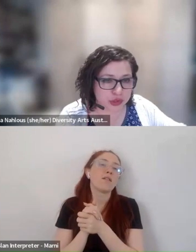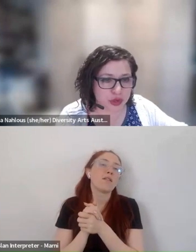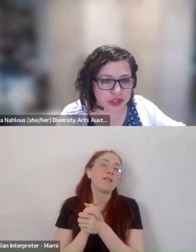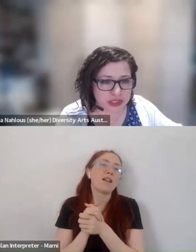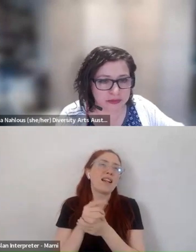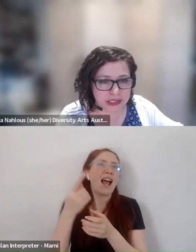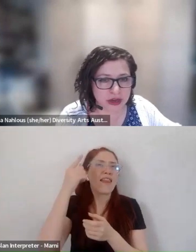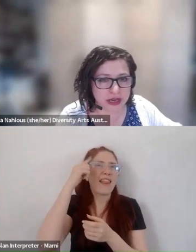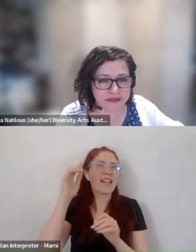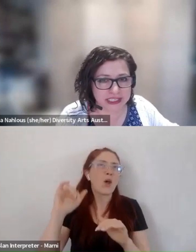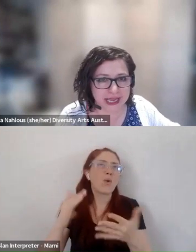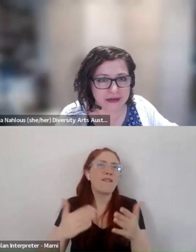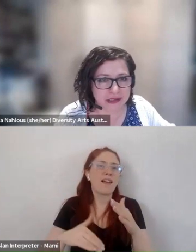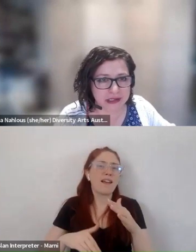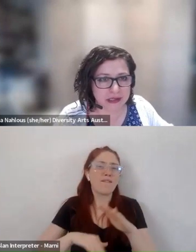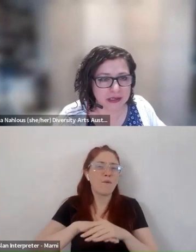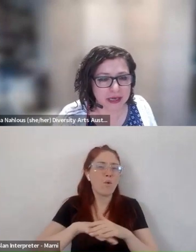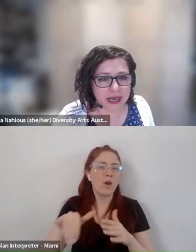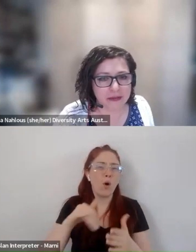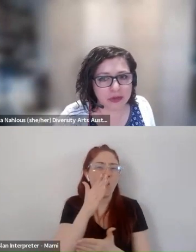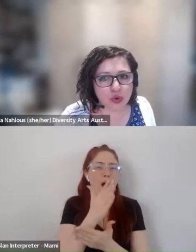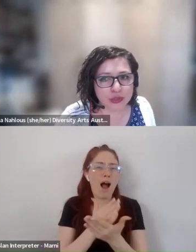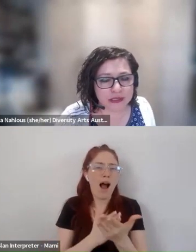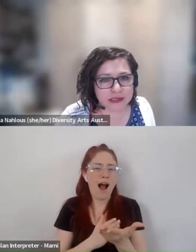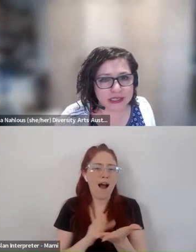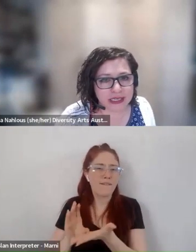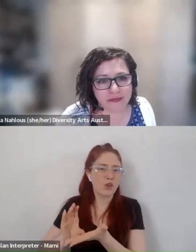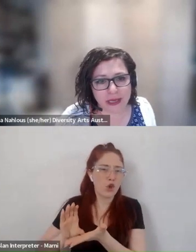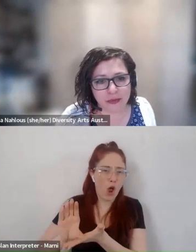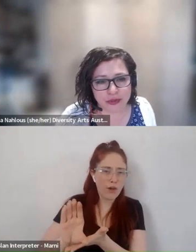scholarships to kind of attend courses to give people the